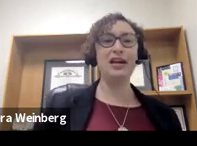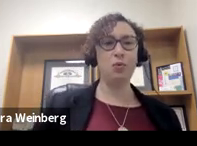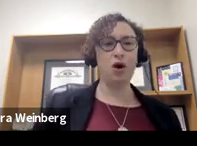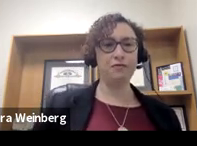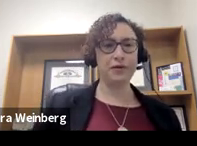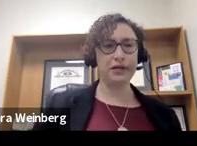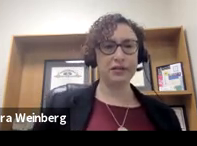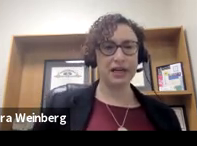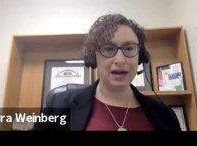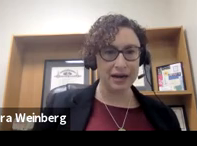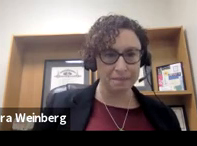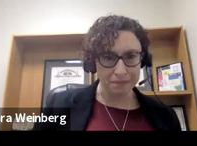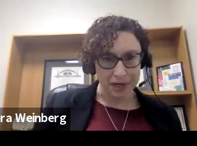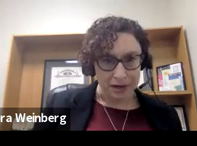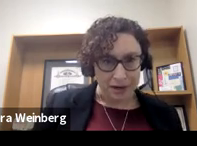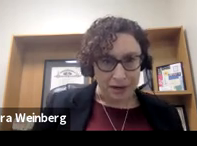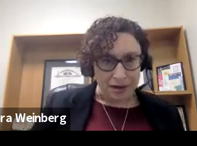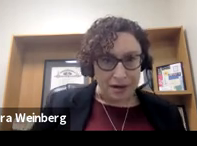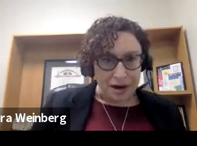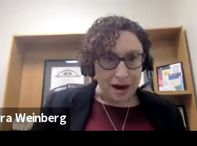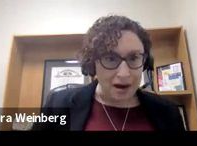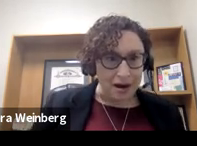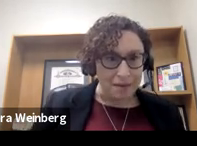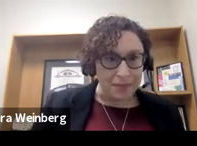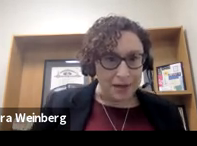Okay. And thank you all for your time.